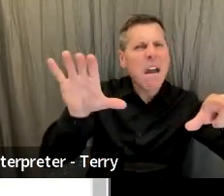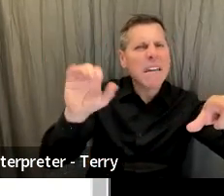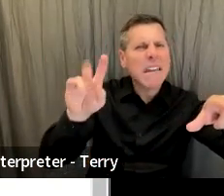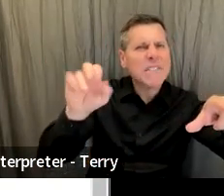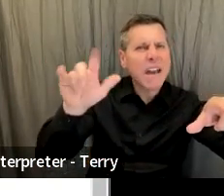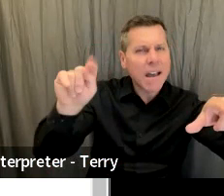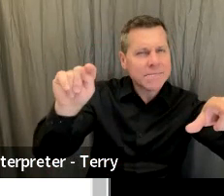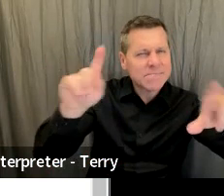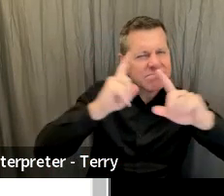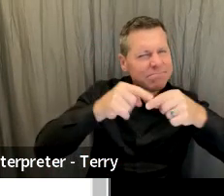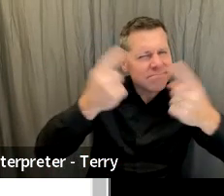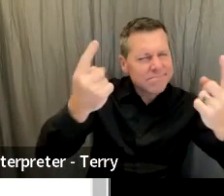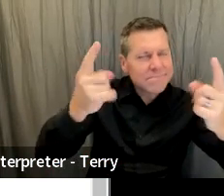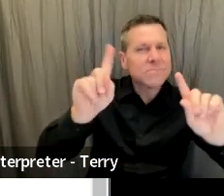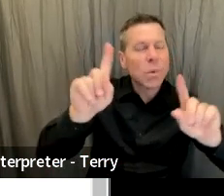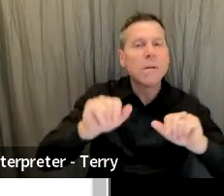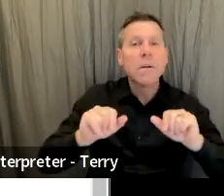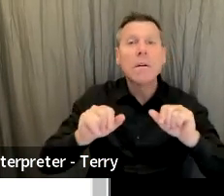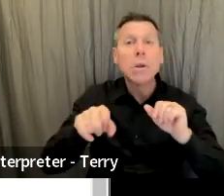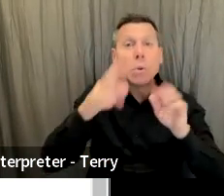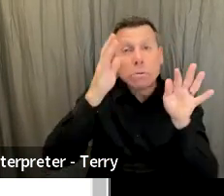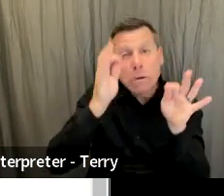that, depending on how you decide to to implement the new content.